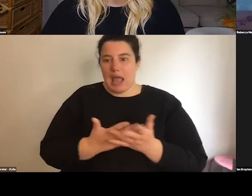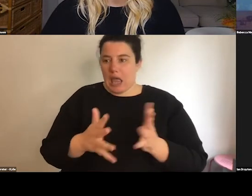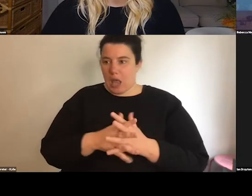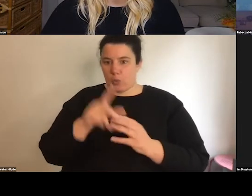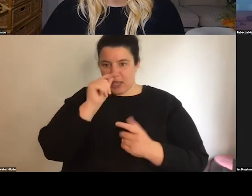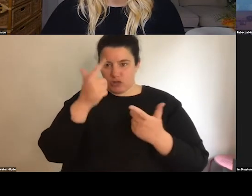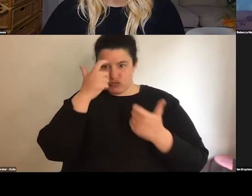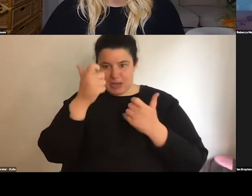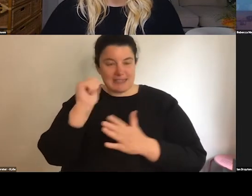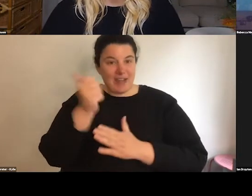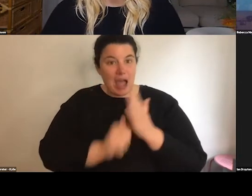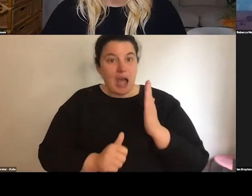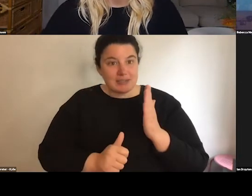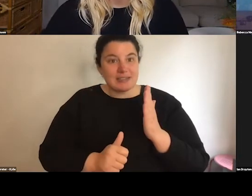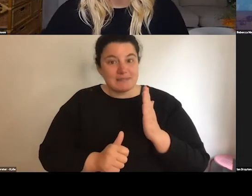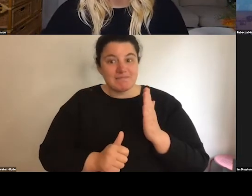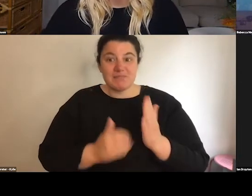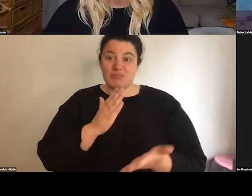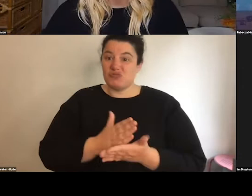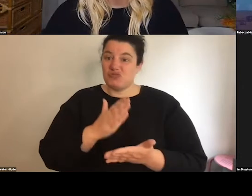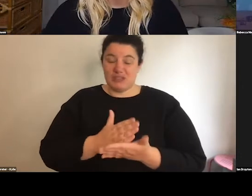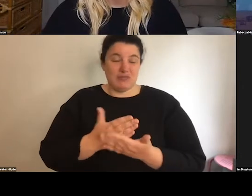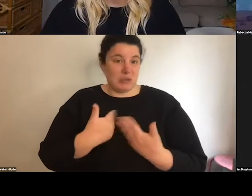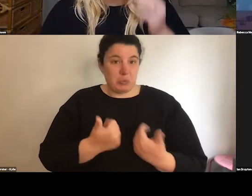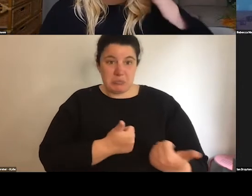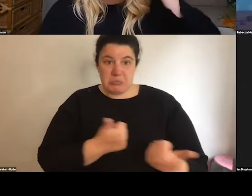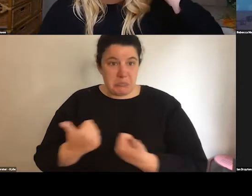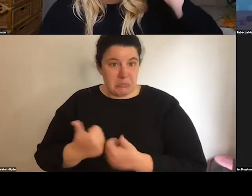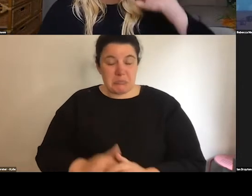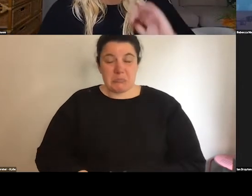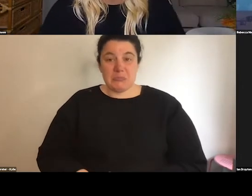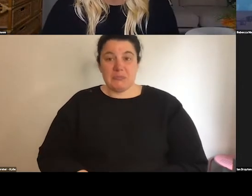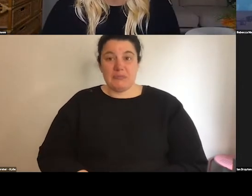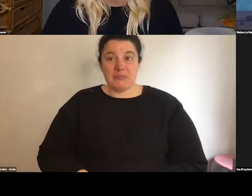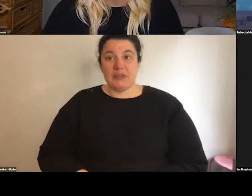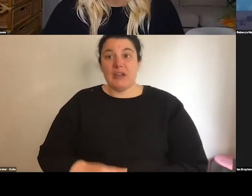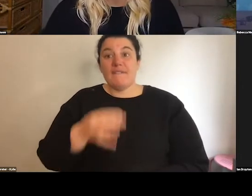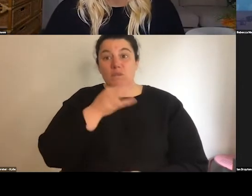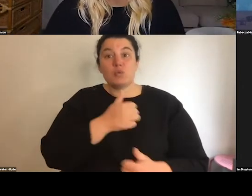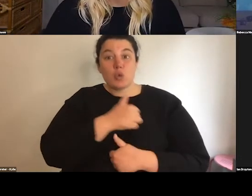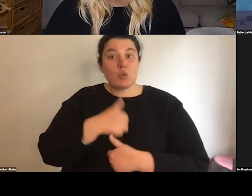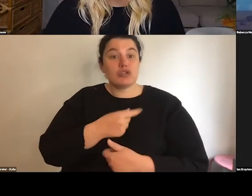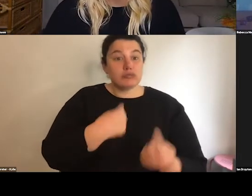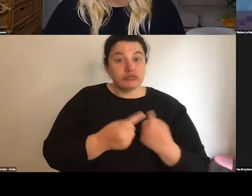on deployment and it's working very, well. Anecdotally I've had several soldiers come up to me